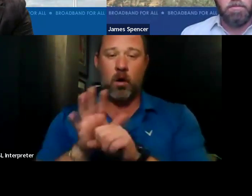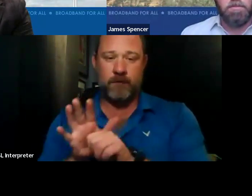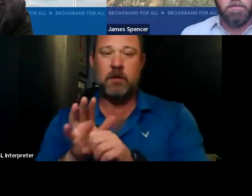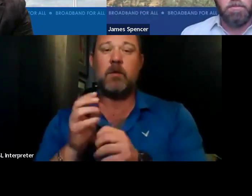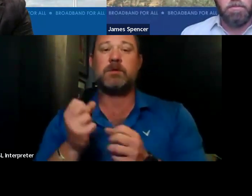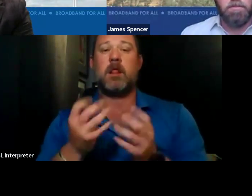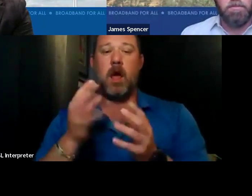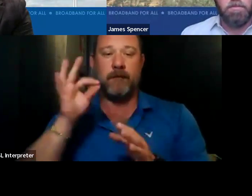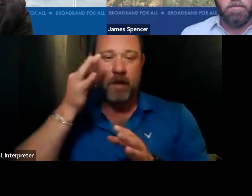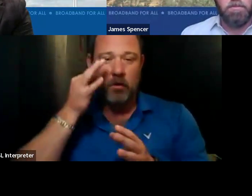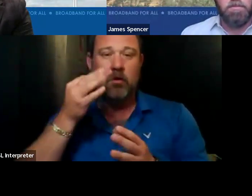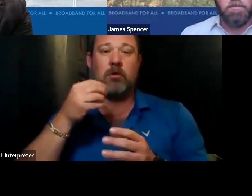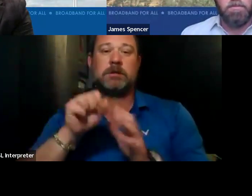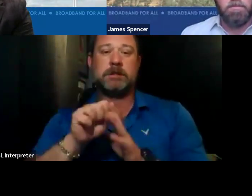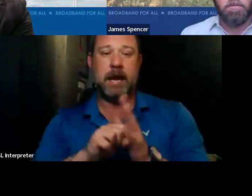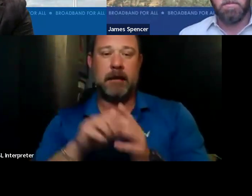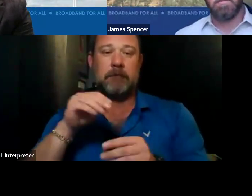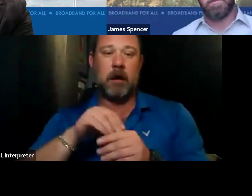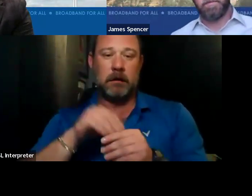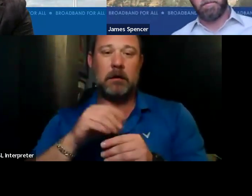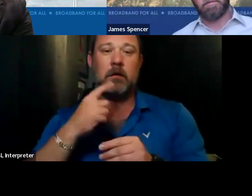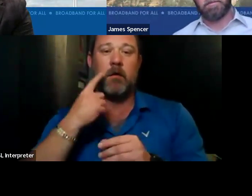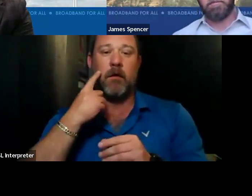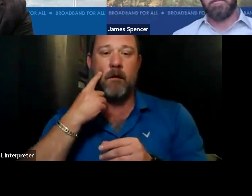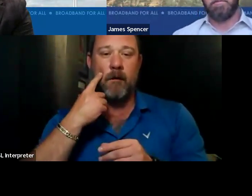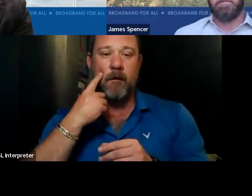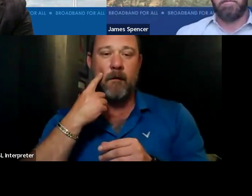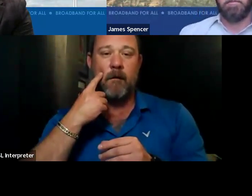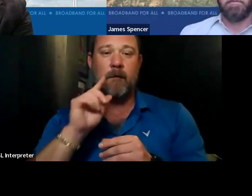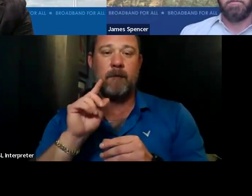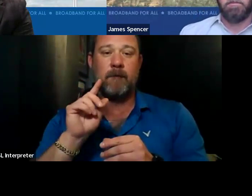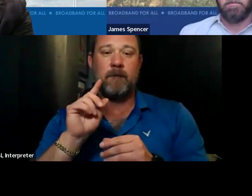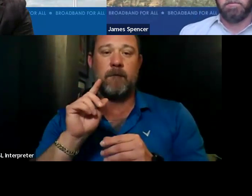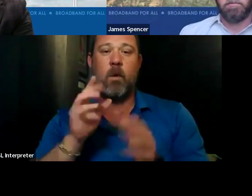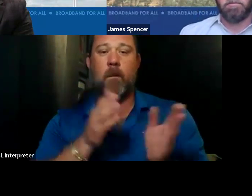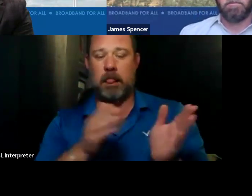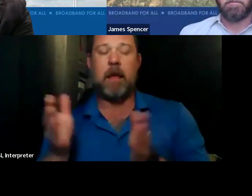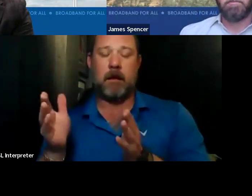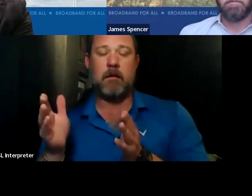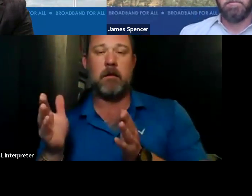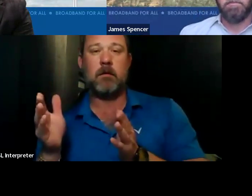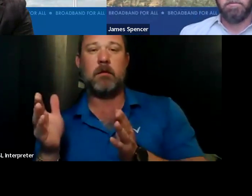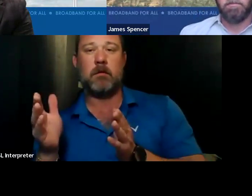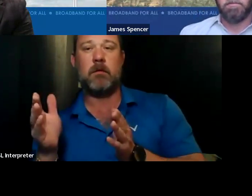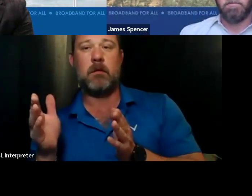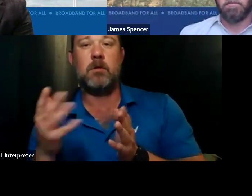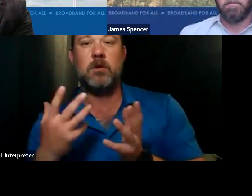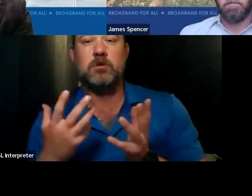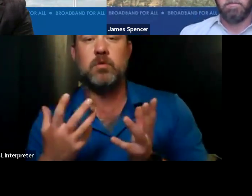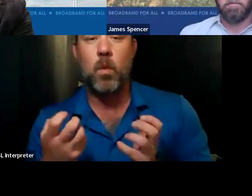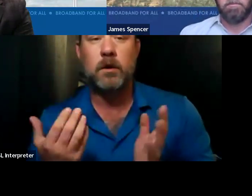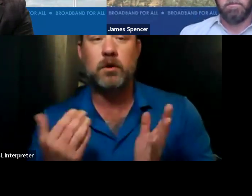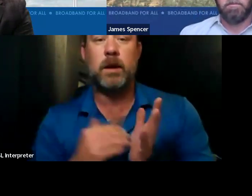Federal and State funding allocated for planning, and so wanted to just again make a distinction